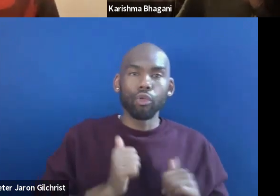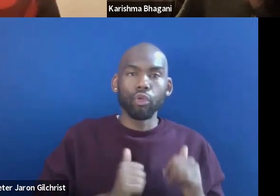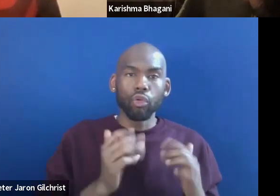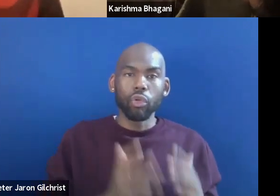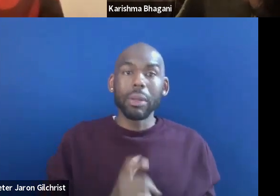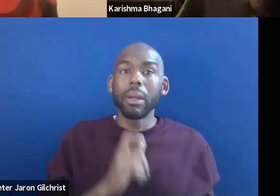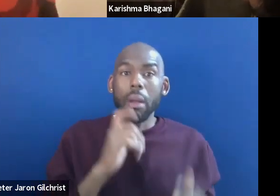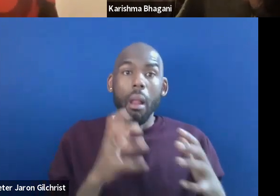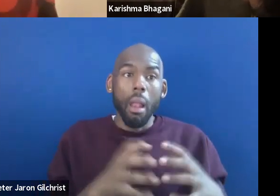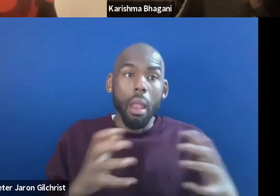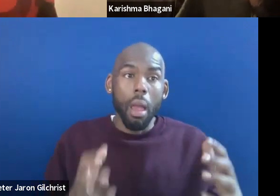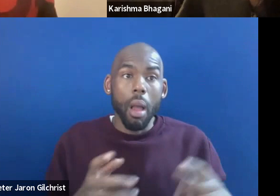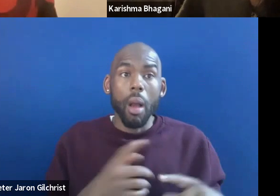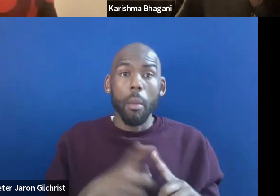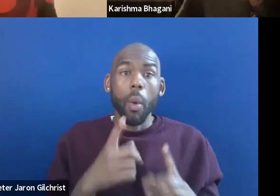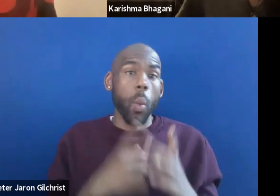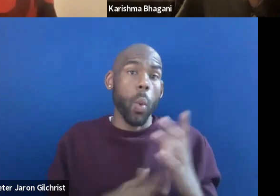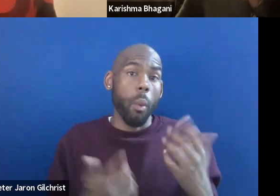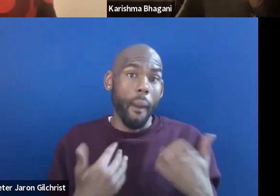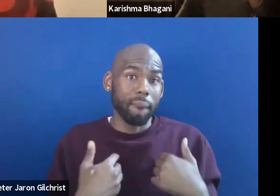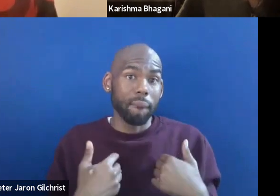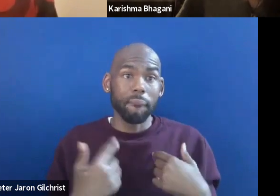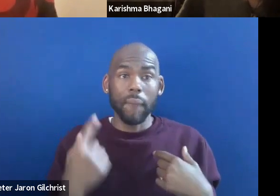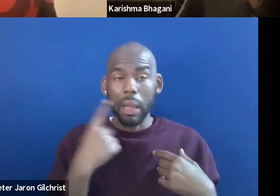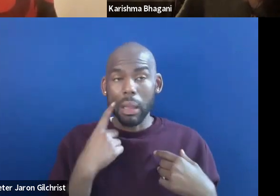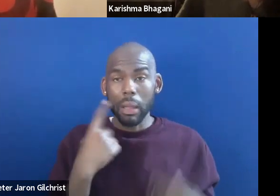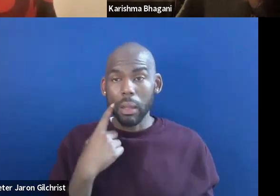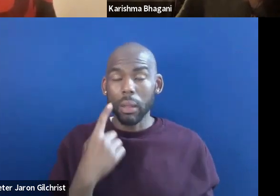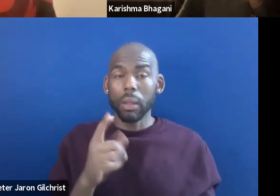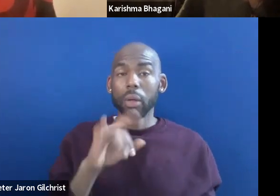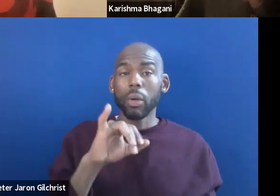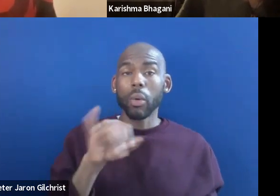But we have, you know, I think in Johannesburg alone